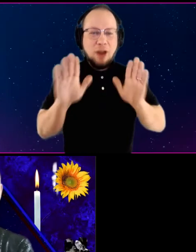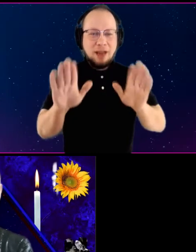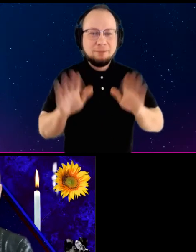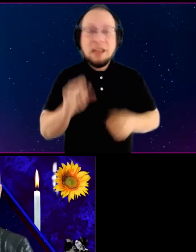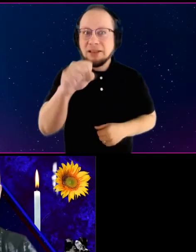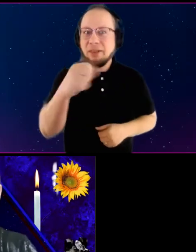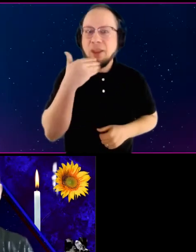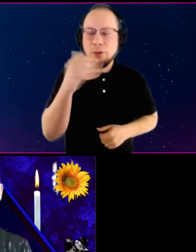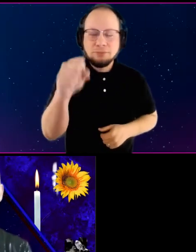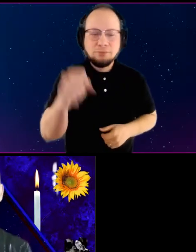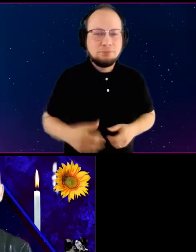Thank you.